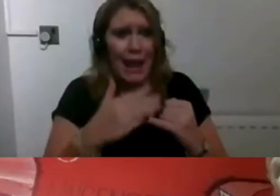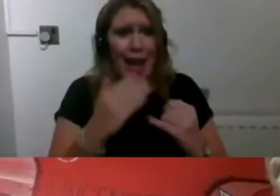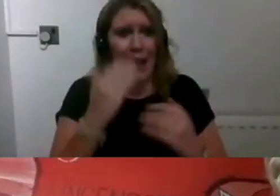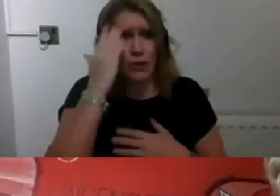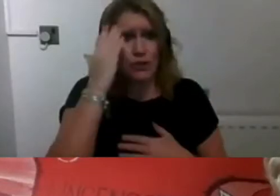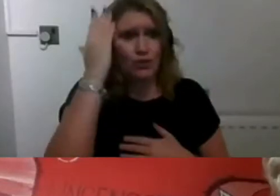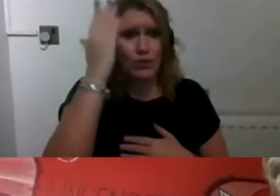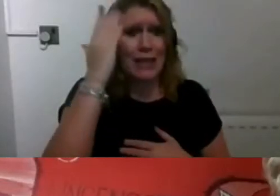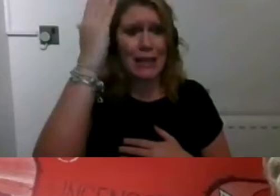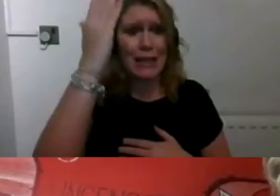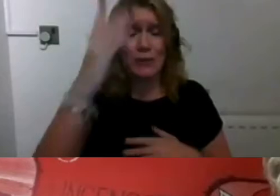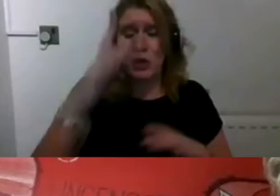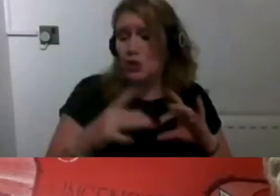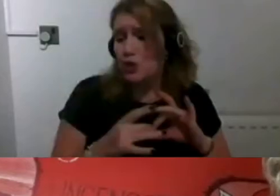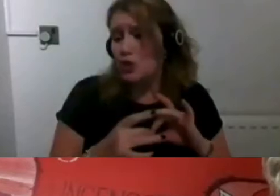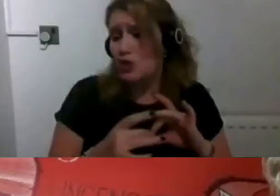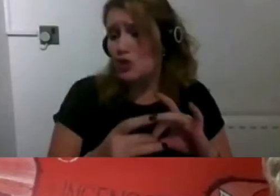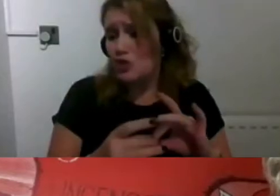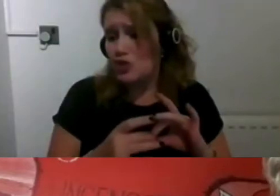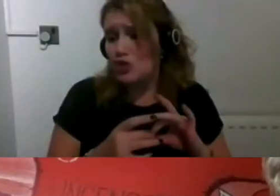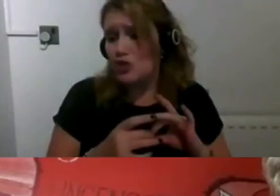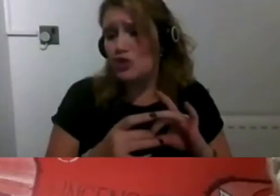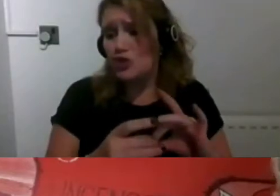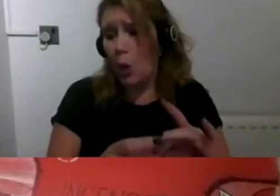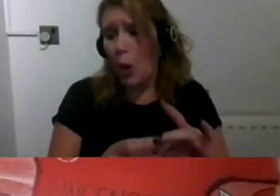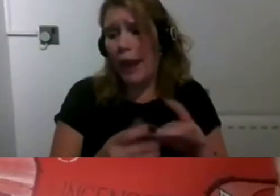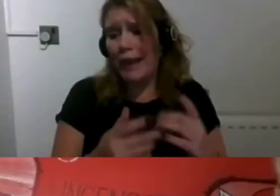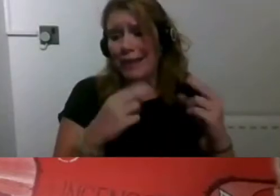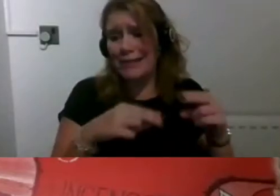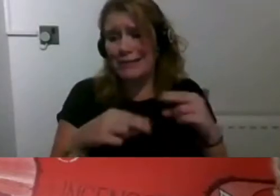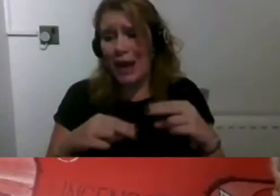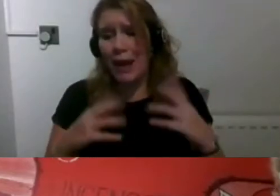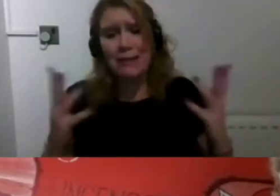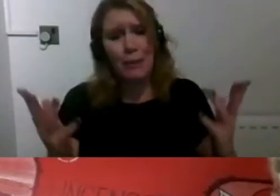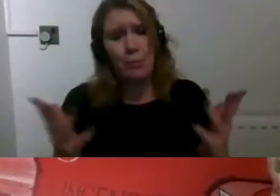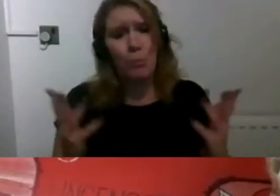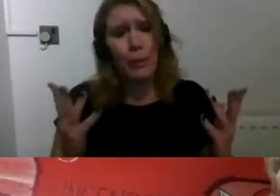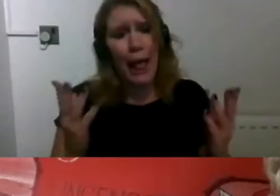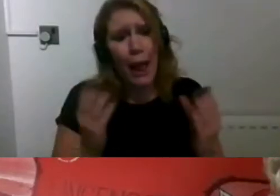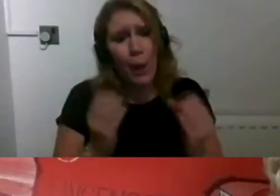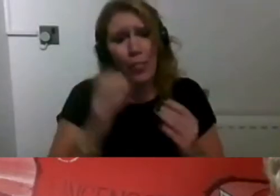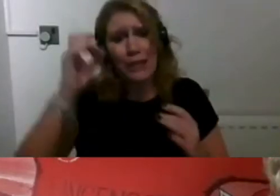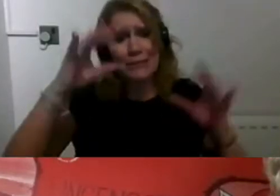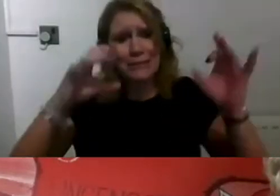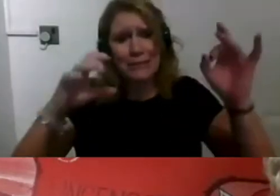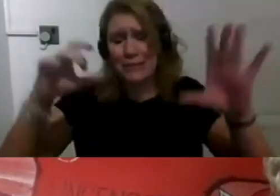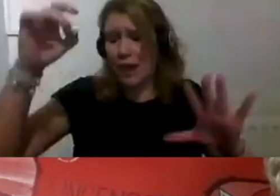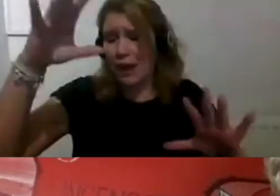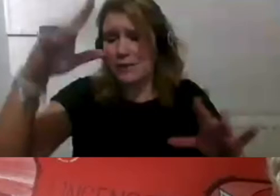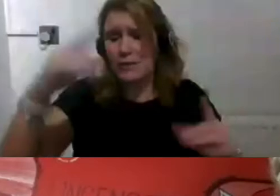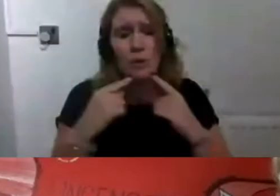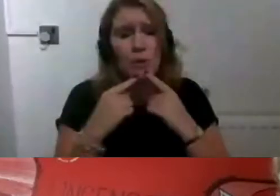And play with the stars, Forever part of The harmonics that form Calling to all, but unheard by many...